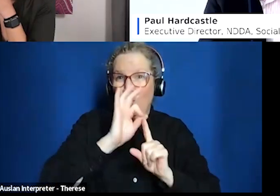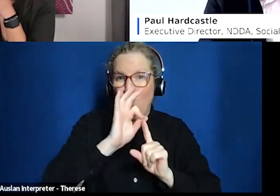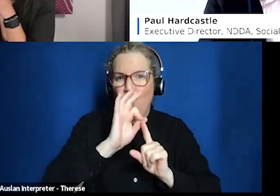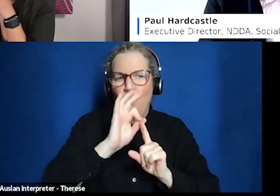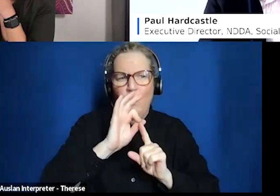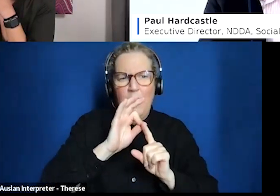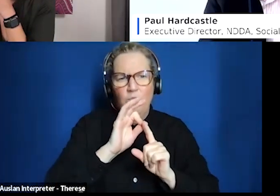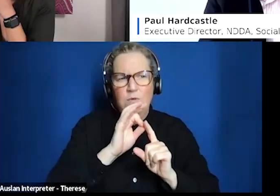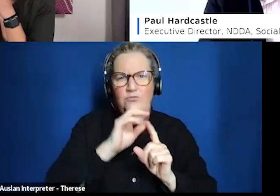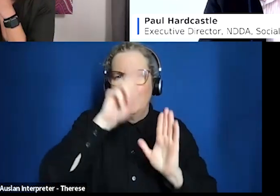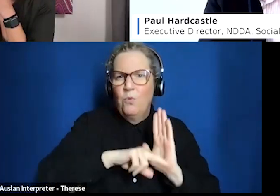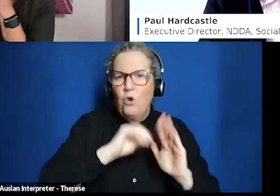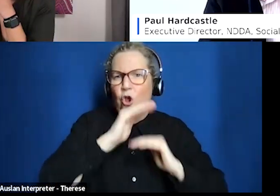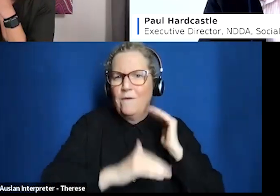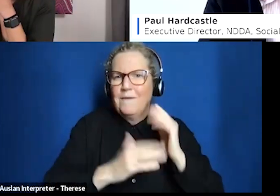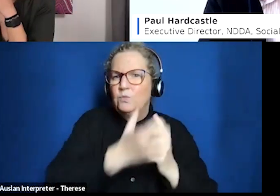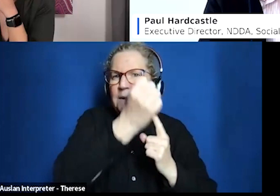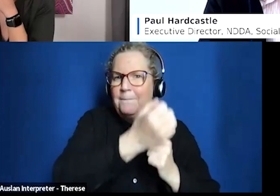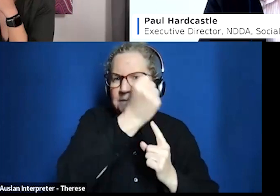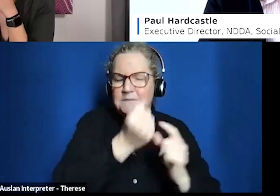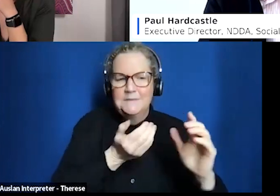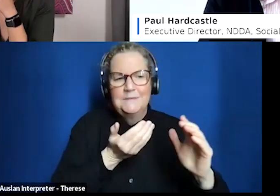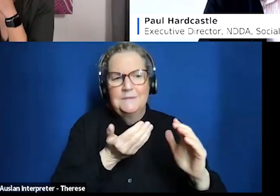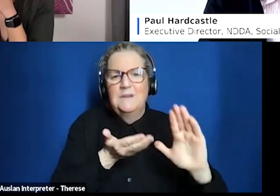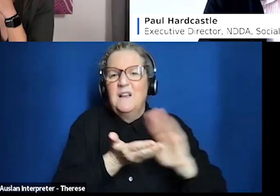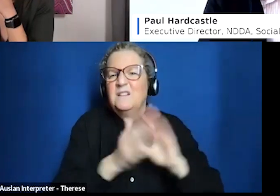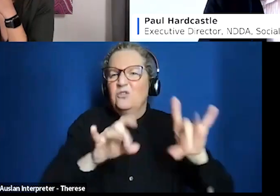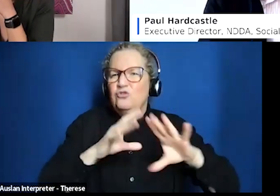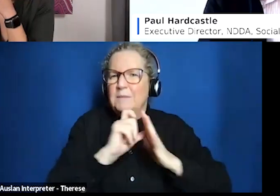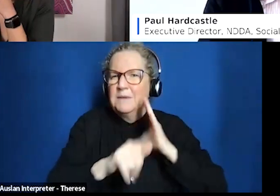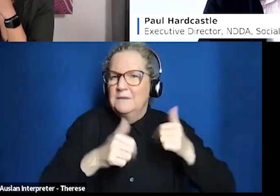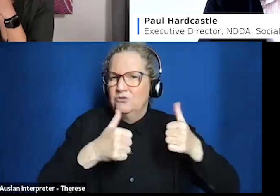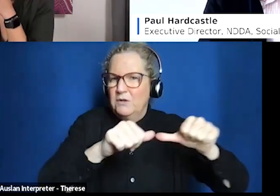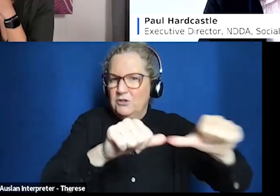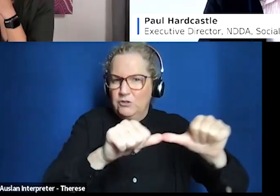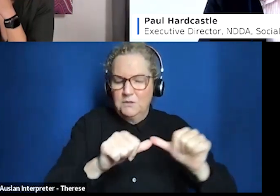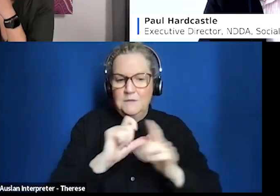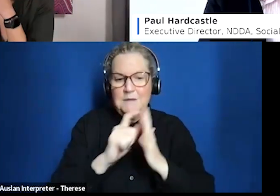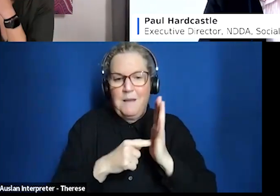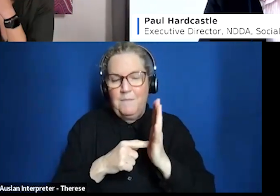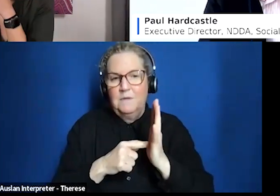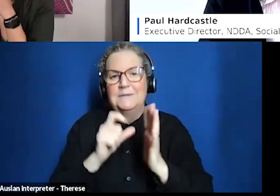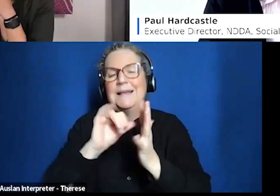for people with disability under Australia's disability strategy. The Department of Social Services is working closely with state